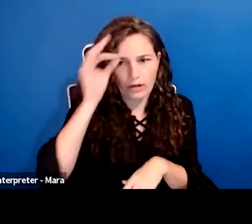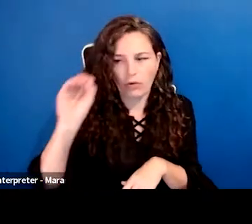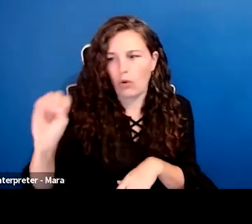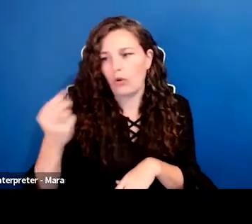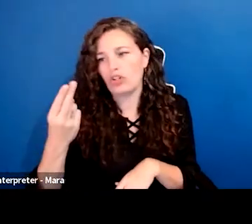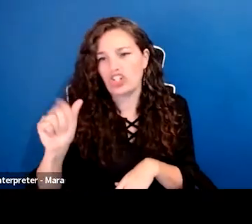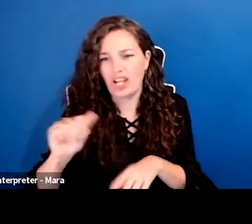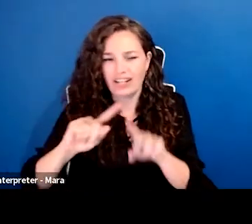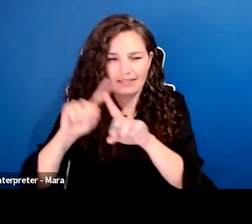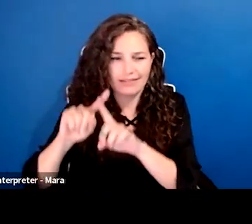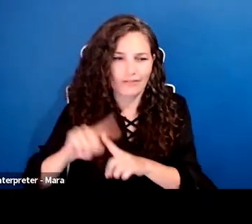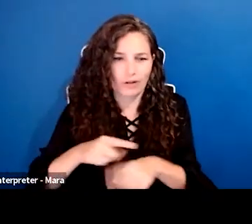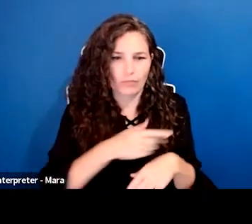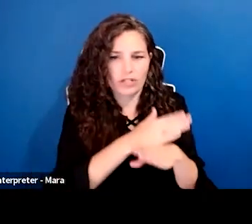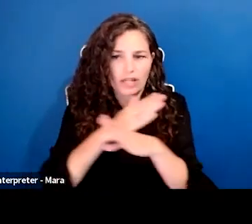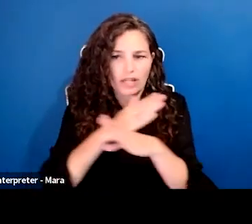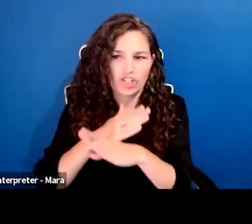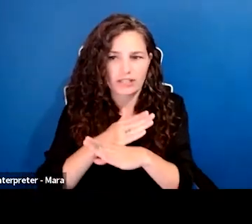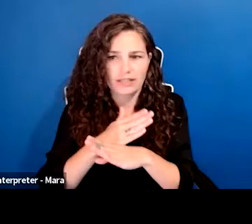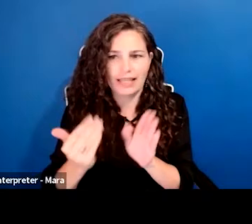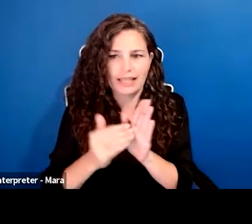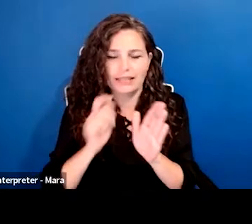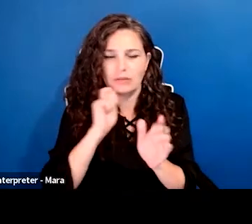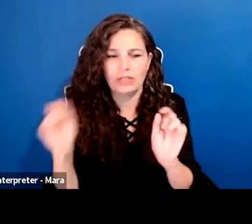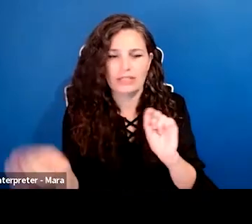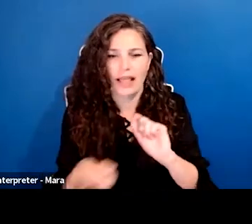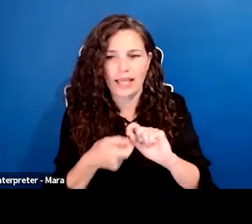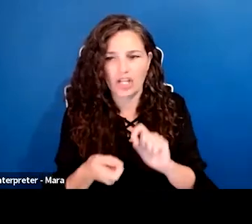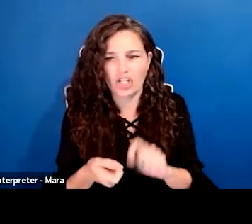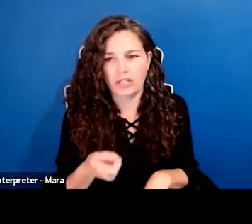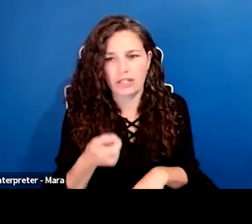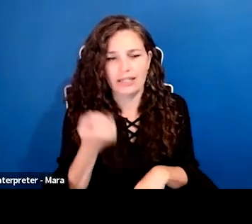against any kind of retaliation for reporting to the union.